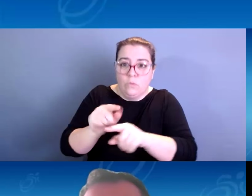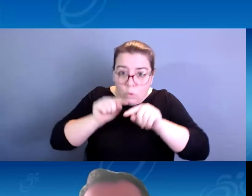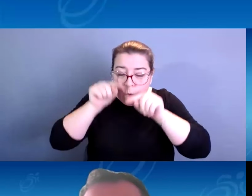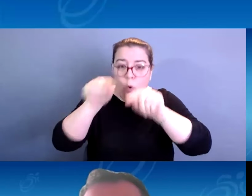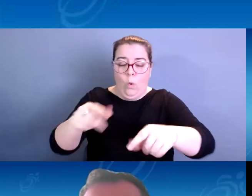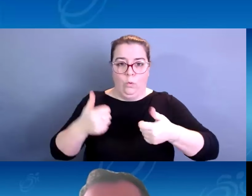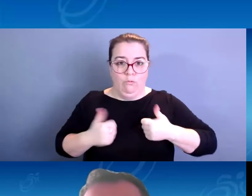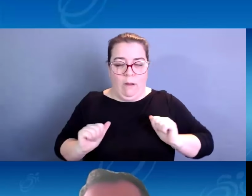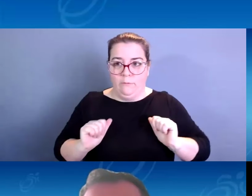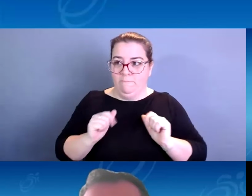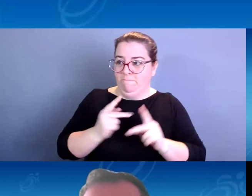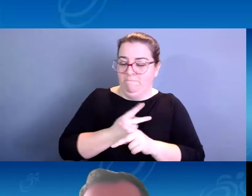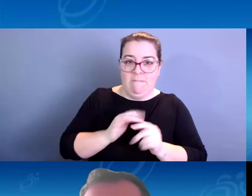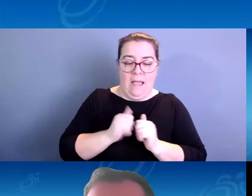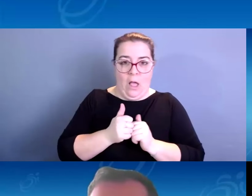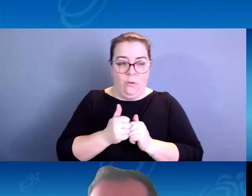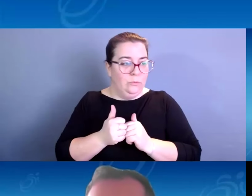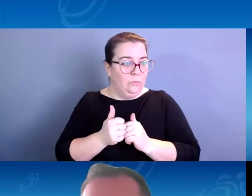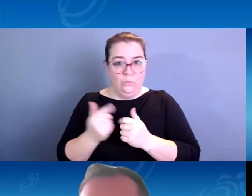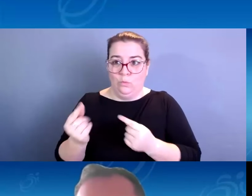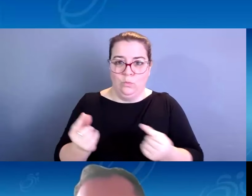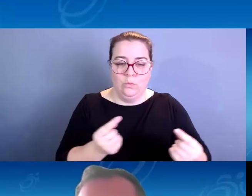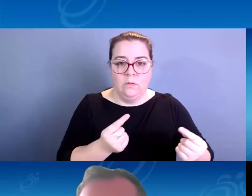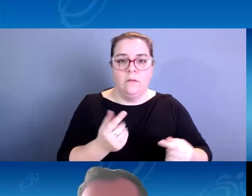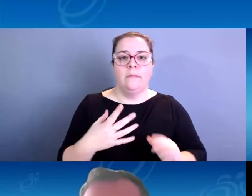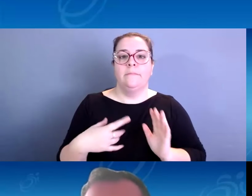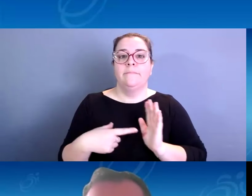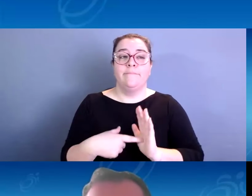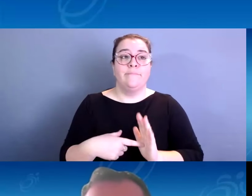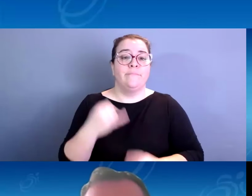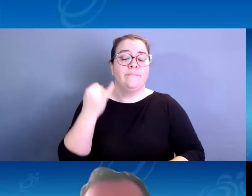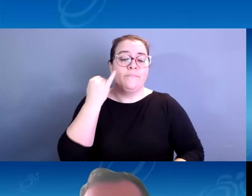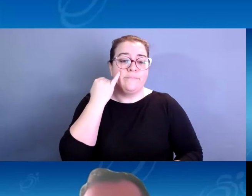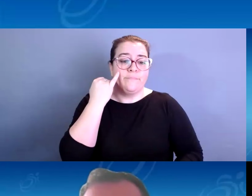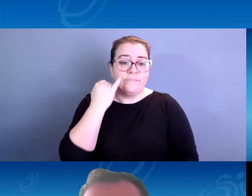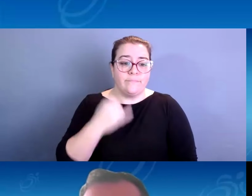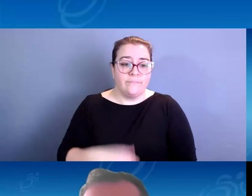whether it's someone who is, physically able or divergent or whatever